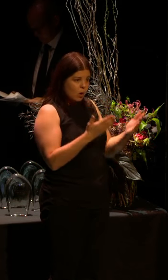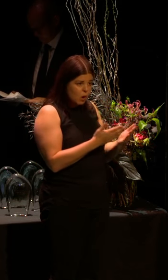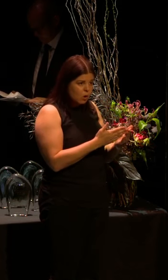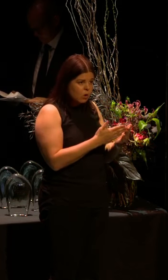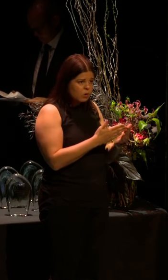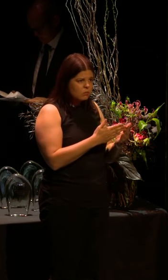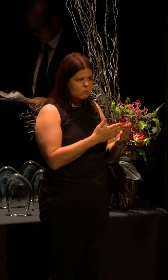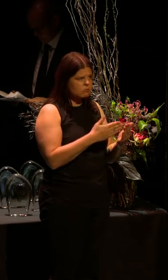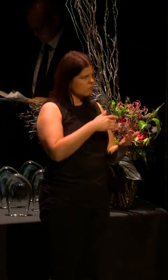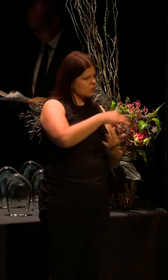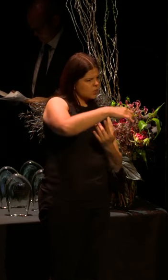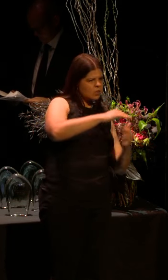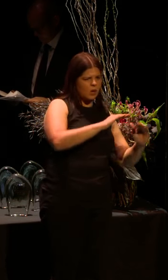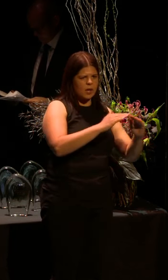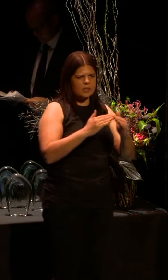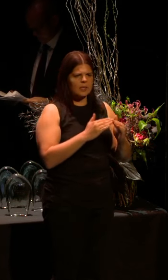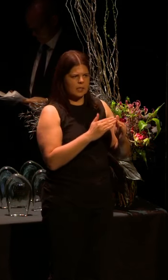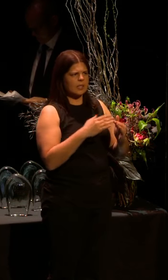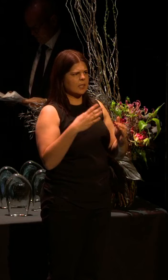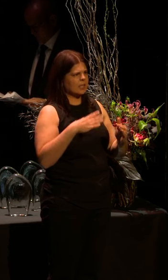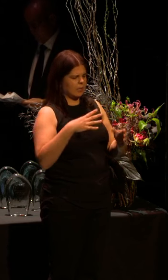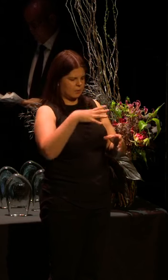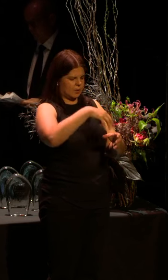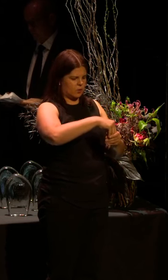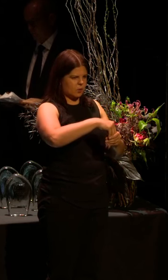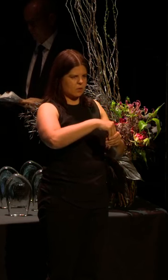Breaking through barriers, not creating them.